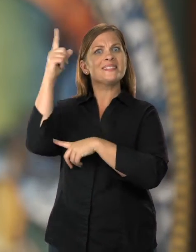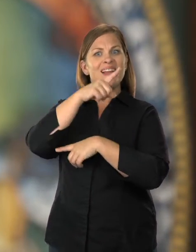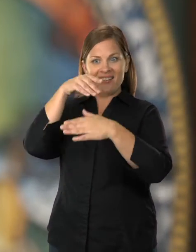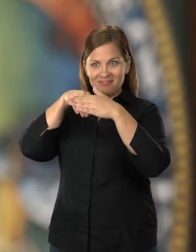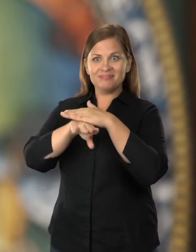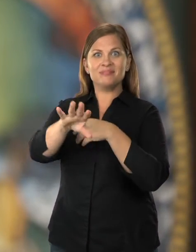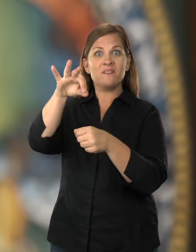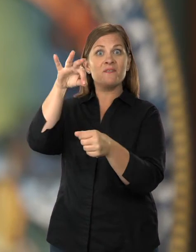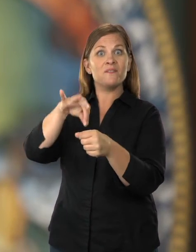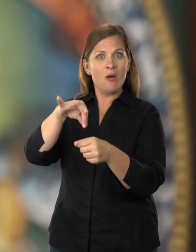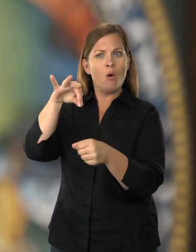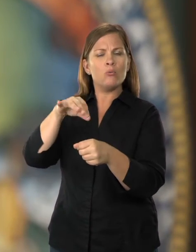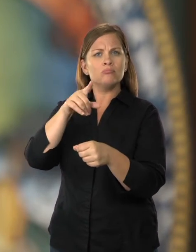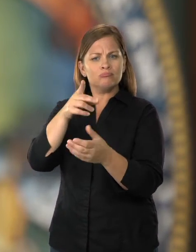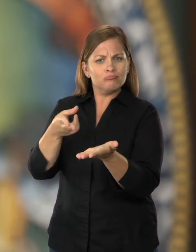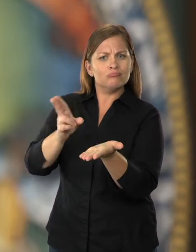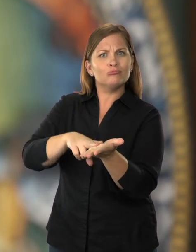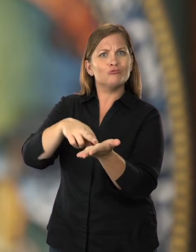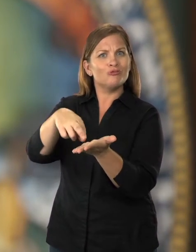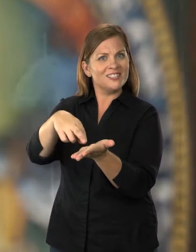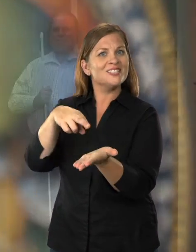Same day voter registration.